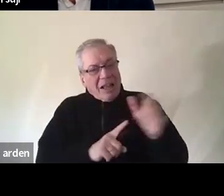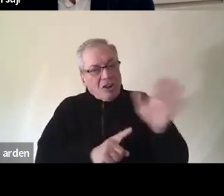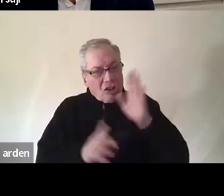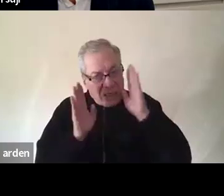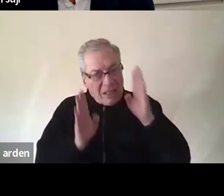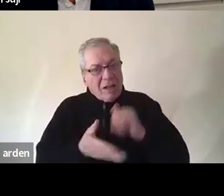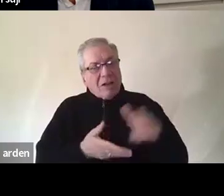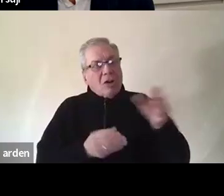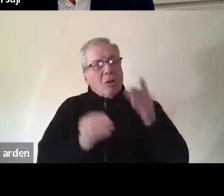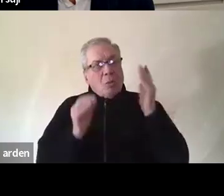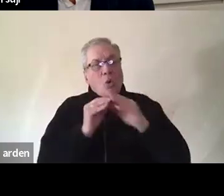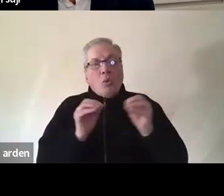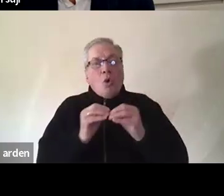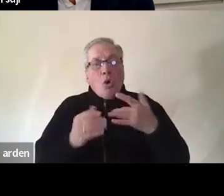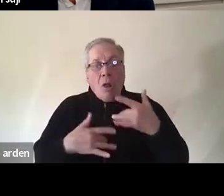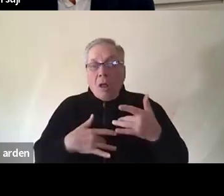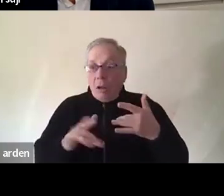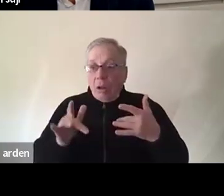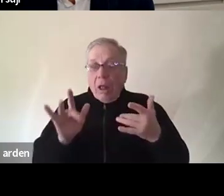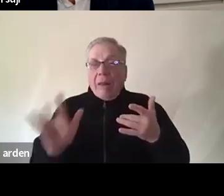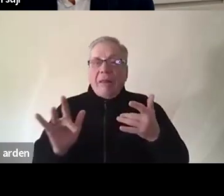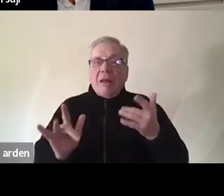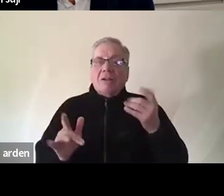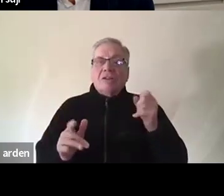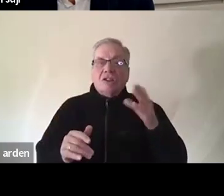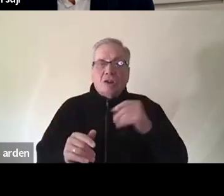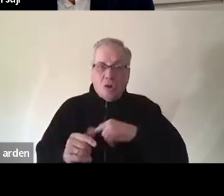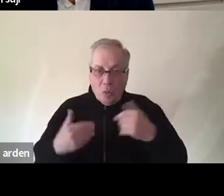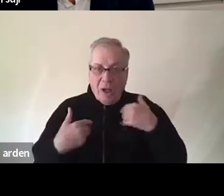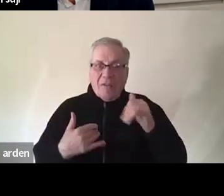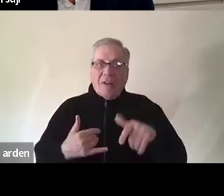and we will most likely click on it. And we would have to play with the subject line several times until we got it.